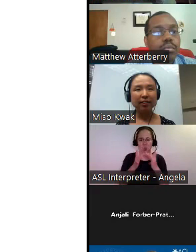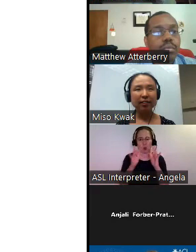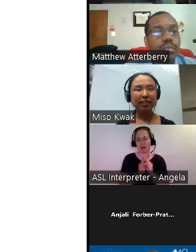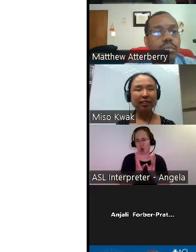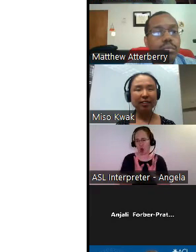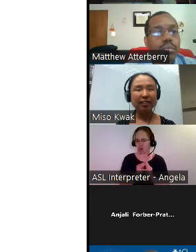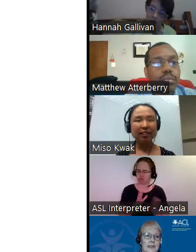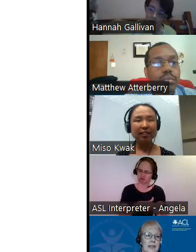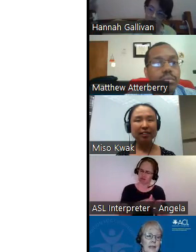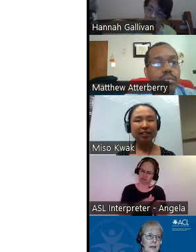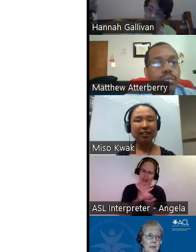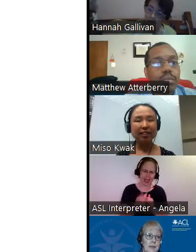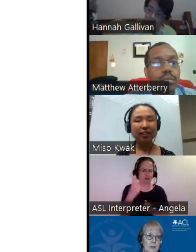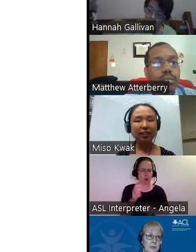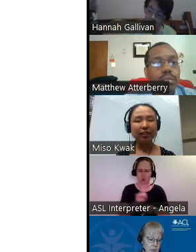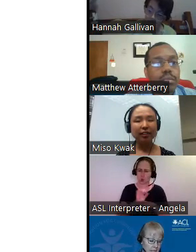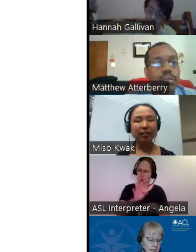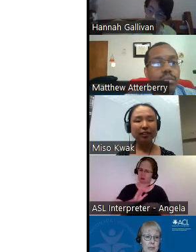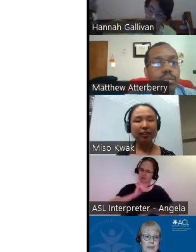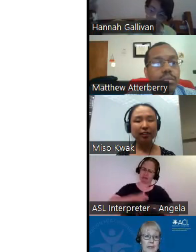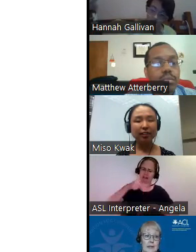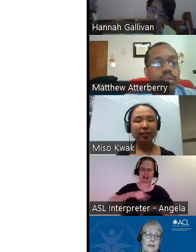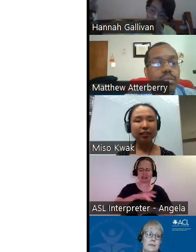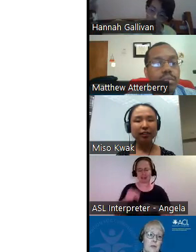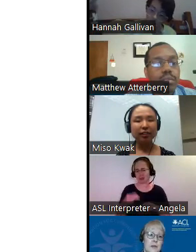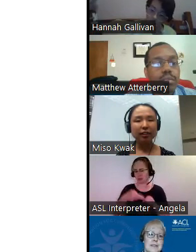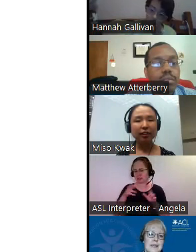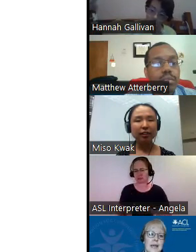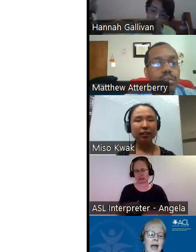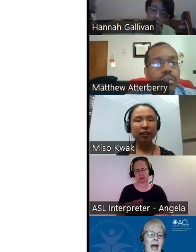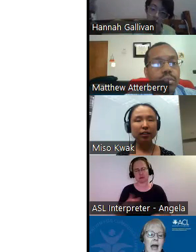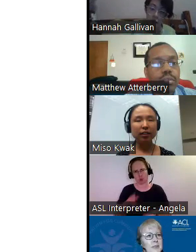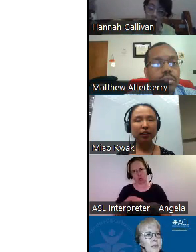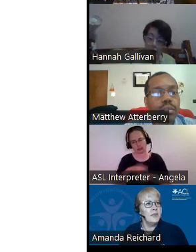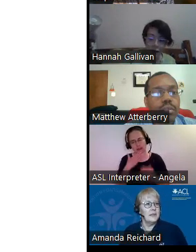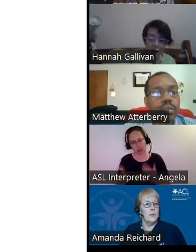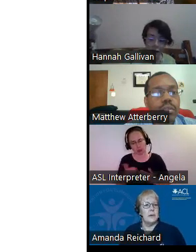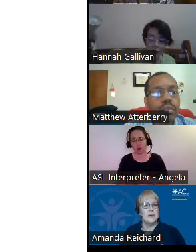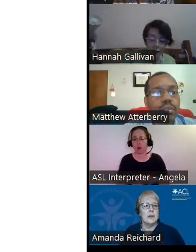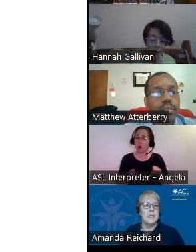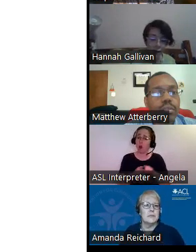everyone who worked on it and who participated in it, of course. I also think the webinar has